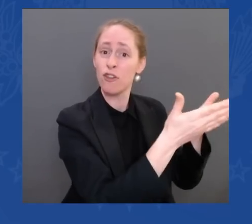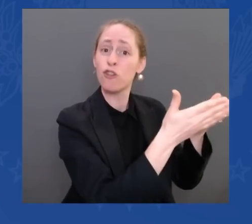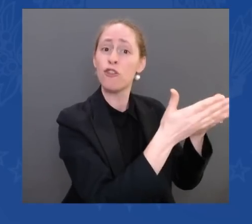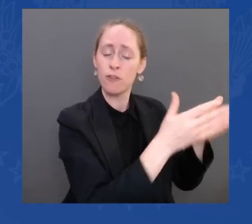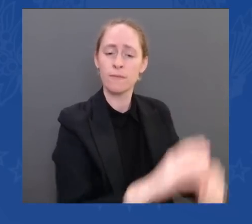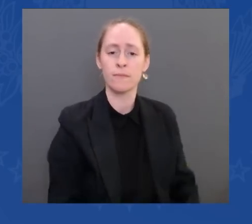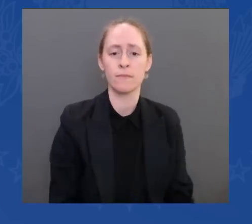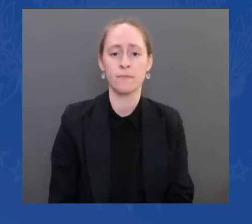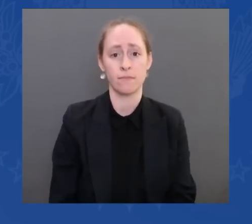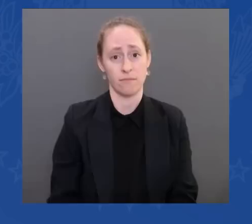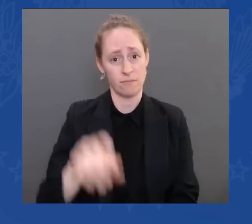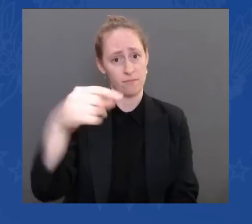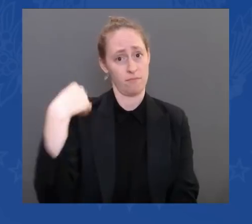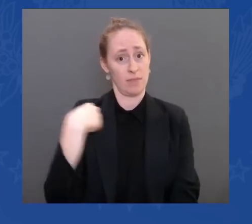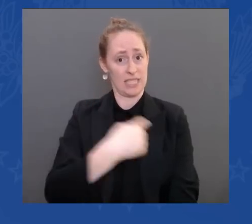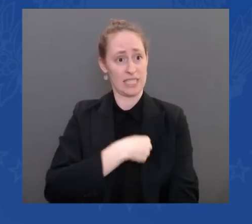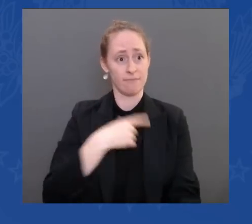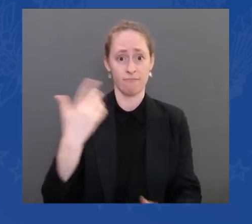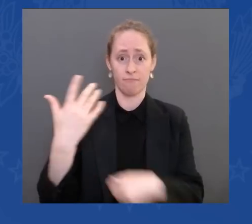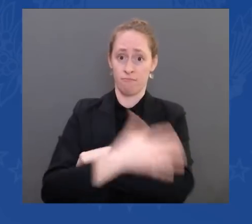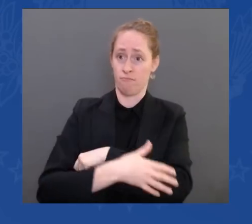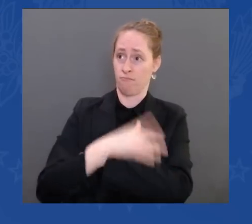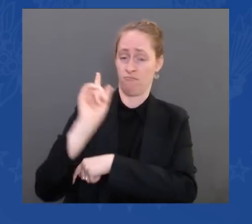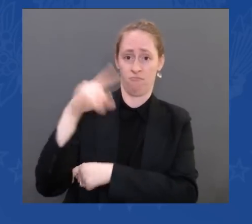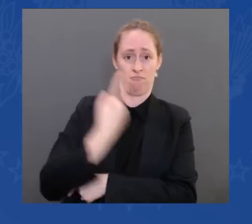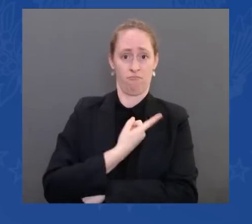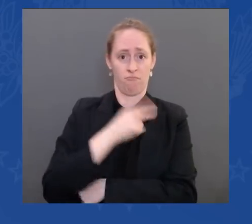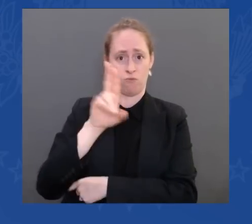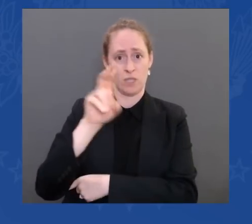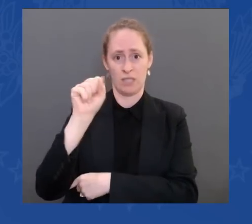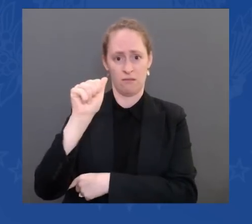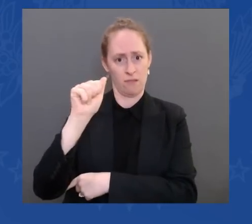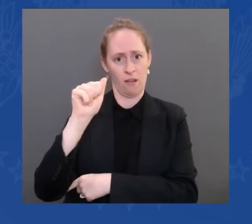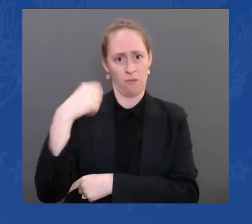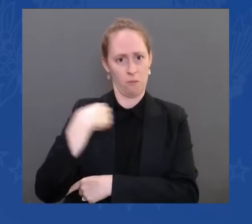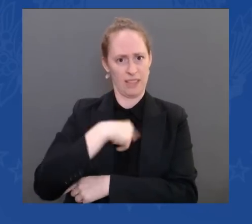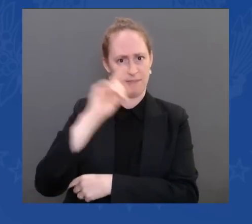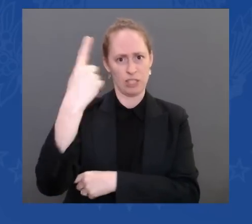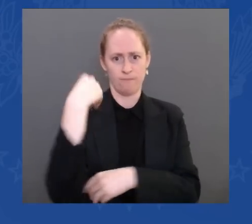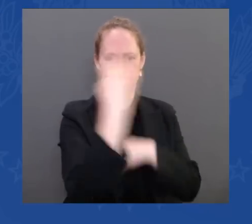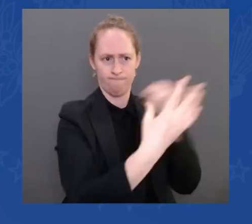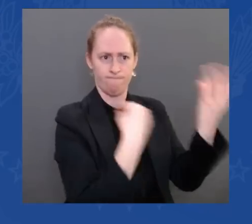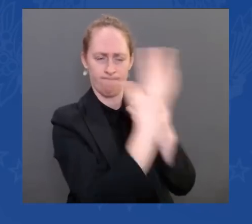who are fighting for the future of their nation have the weapons and the capacity and ammunition and equipment